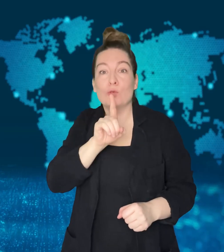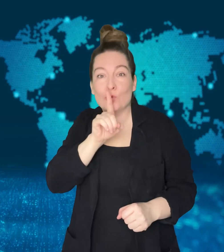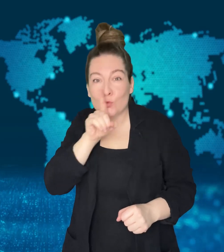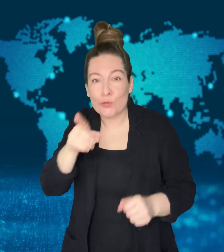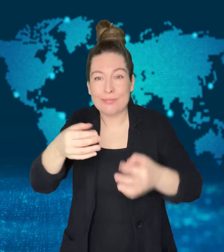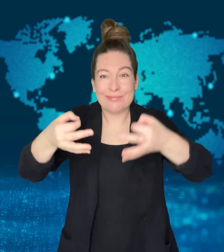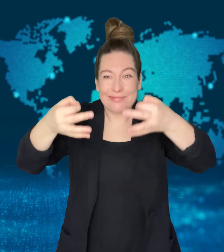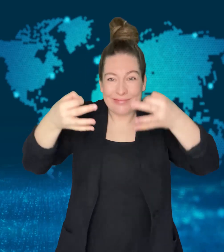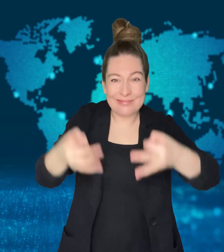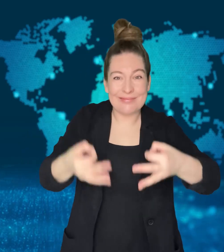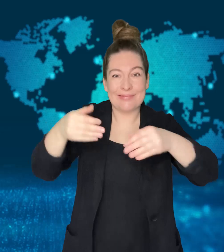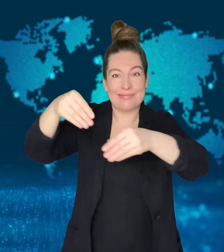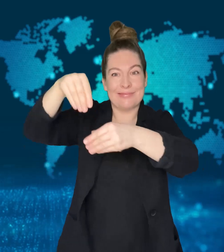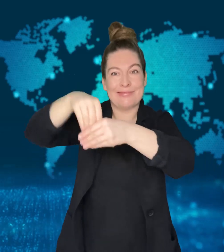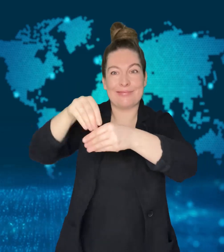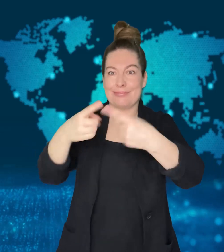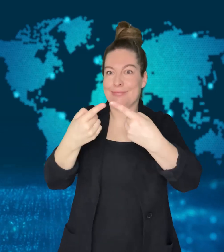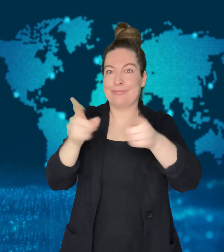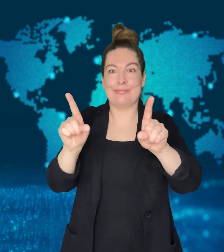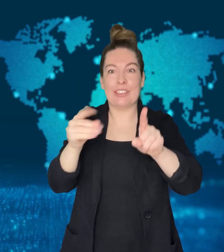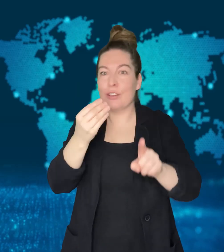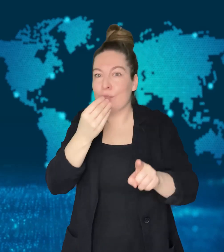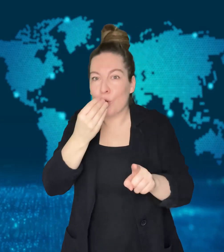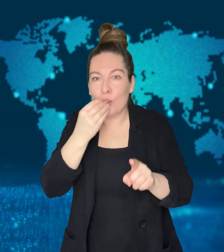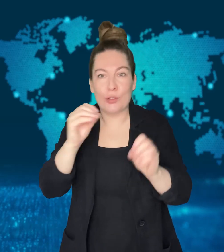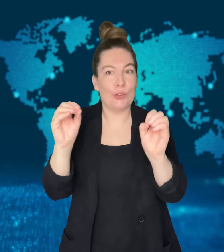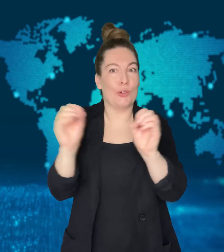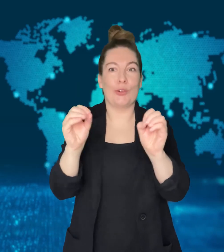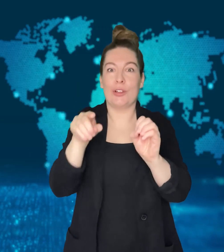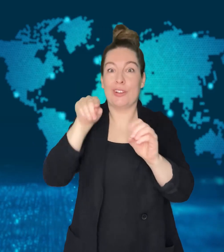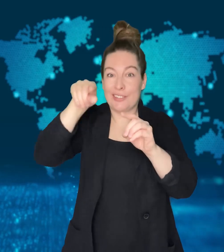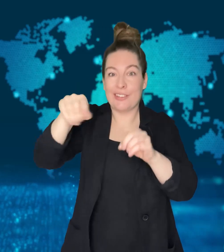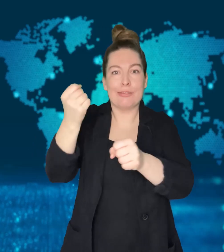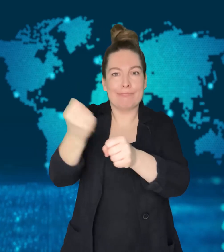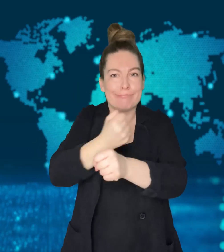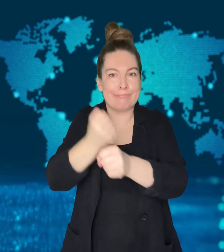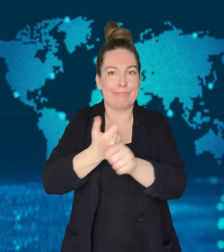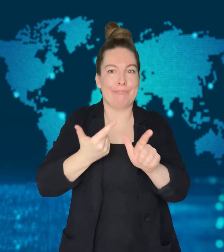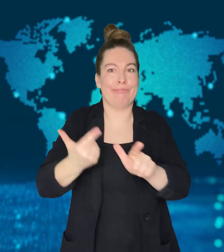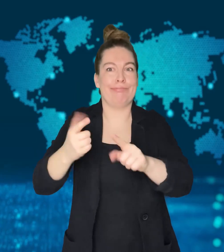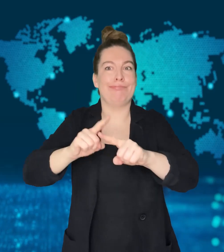Another raid uncovered illegal weapons being carried